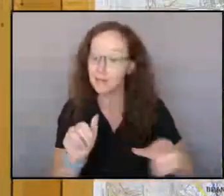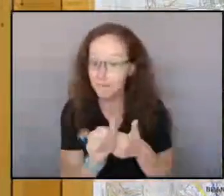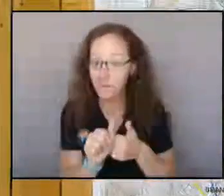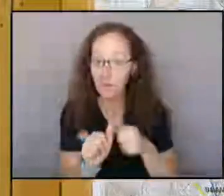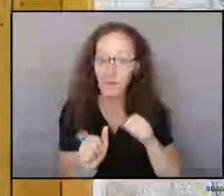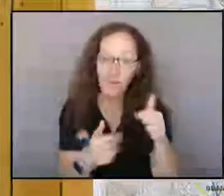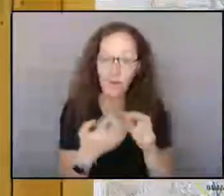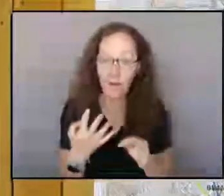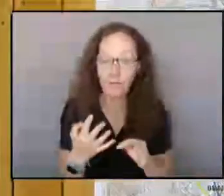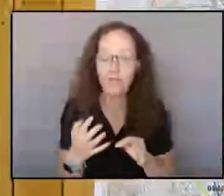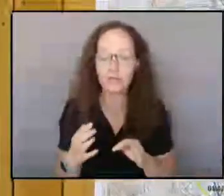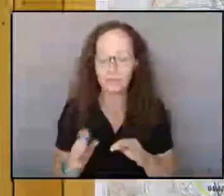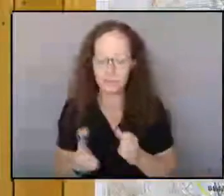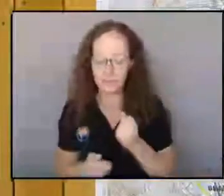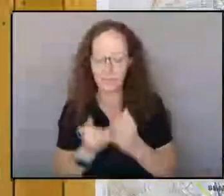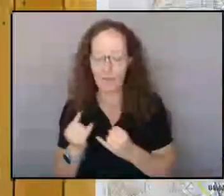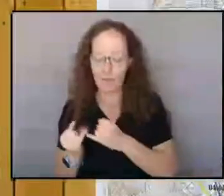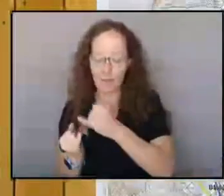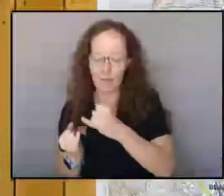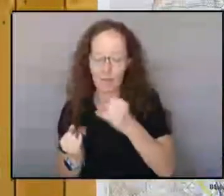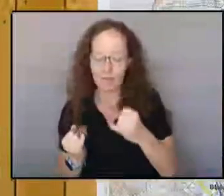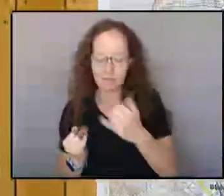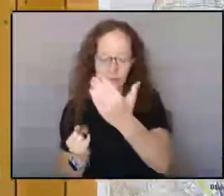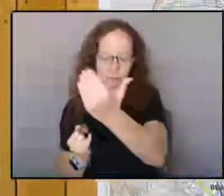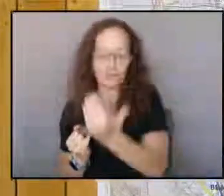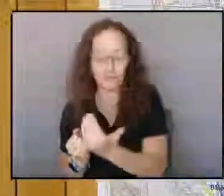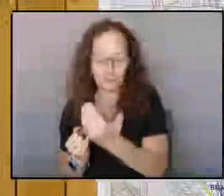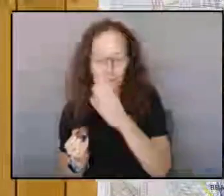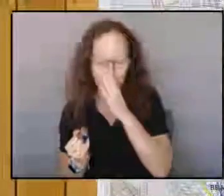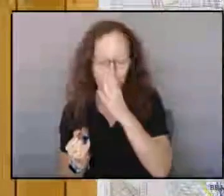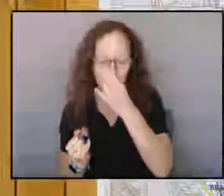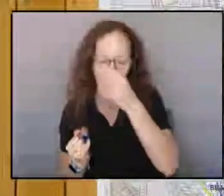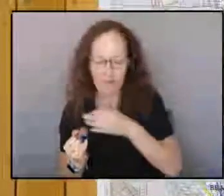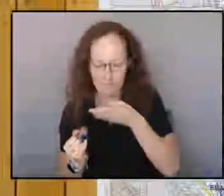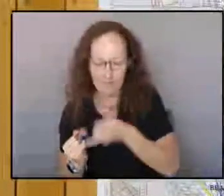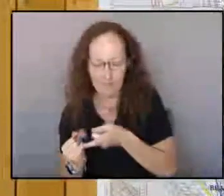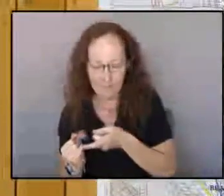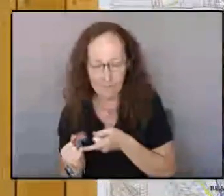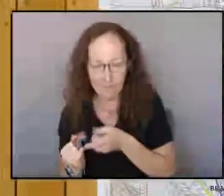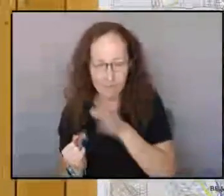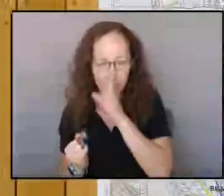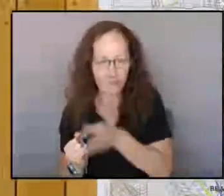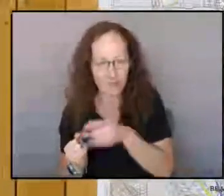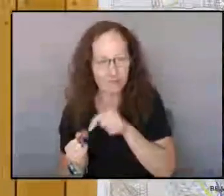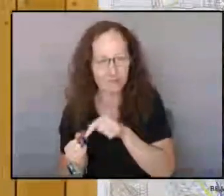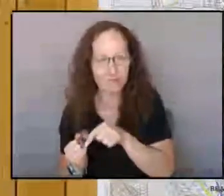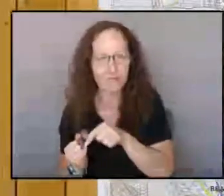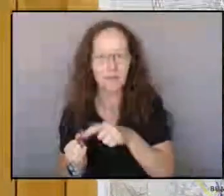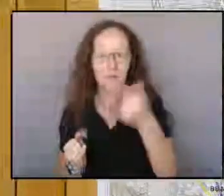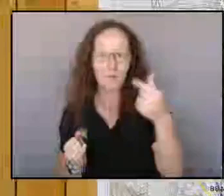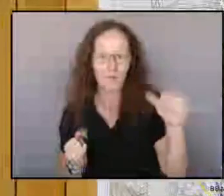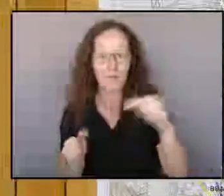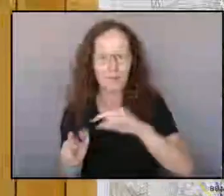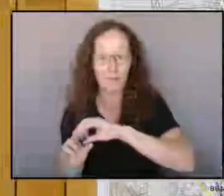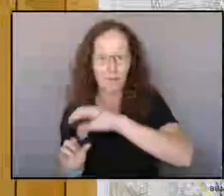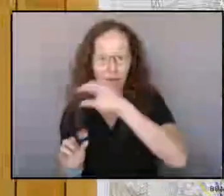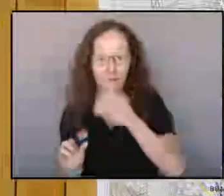ARE OUR ALTERNATE EFFORTS, EFFORTS WE THINK WE CAN ENGAGE IN. IF THEY ARE SUCCESSFUL, THEY'LL REDUCE THE SIZE OF THE